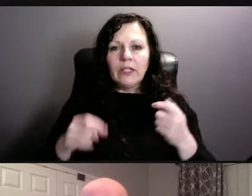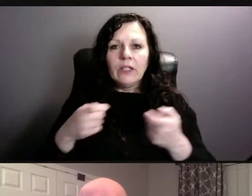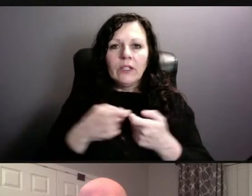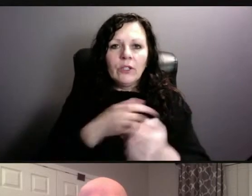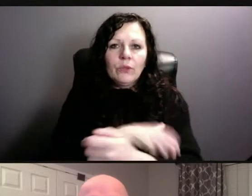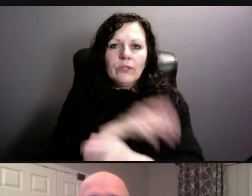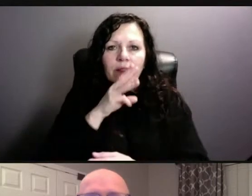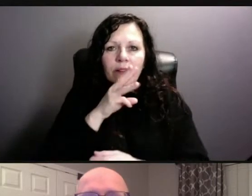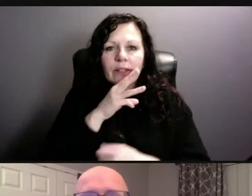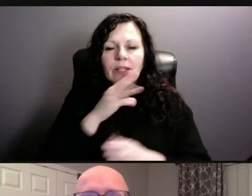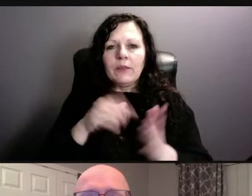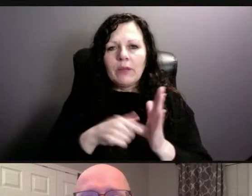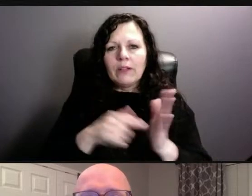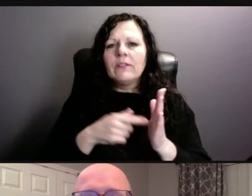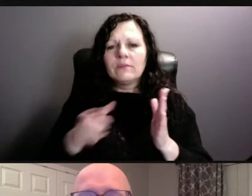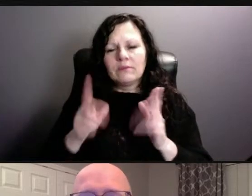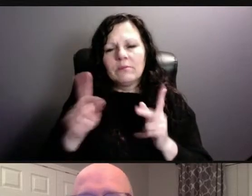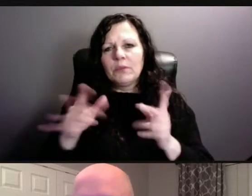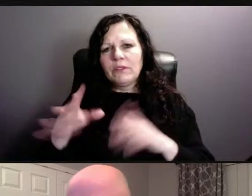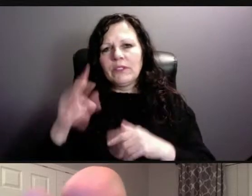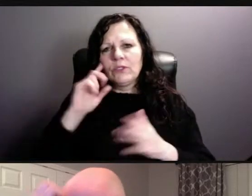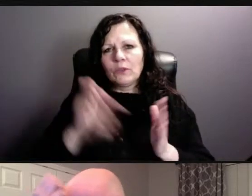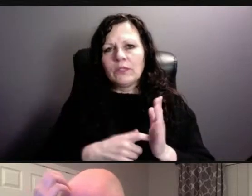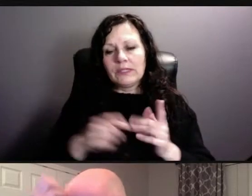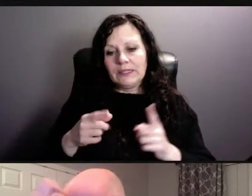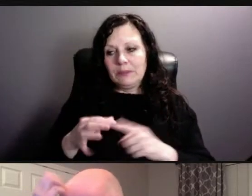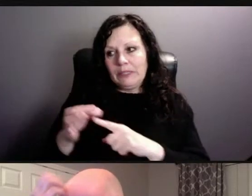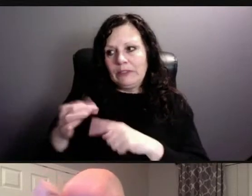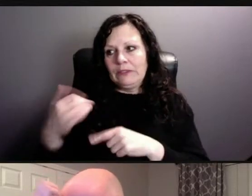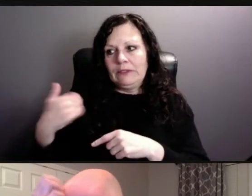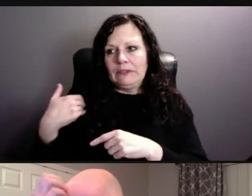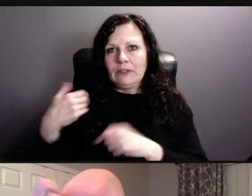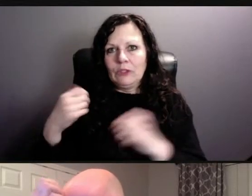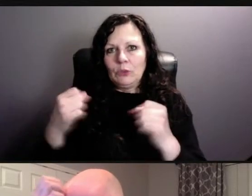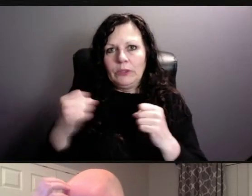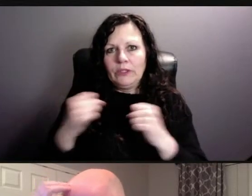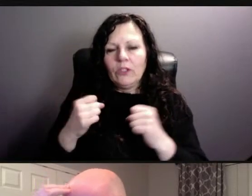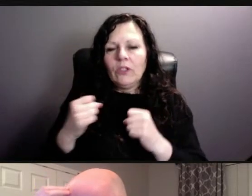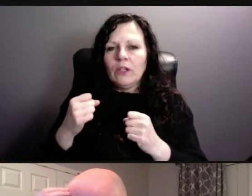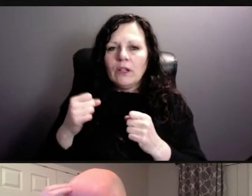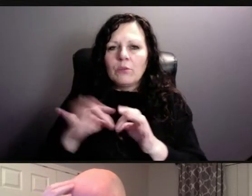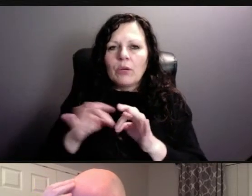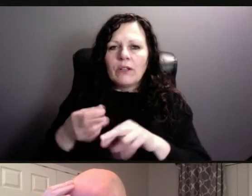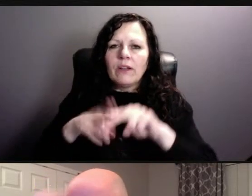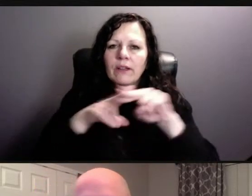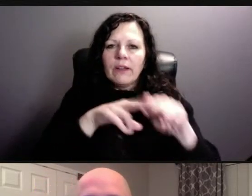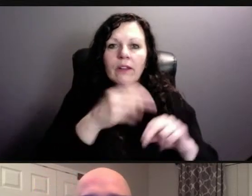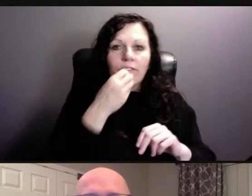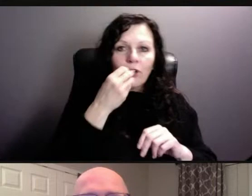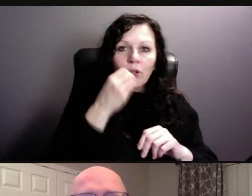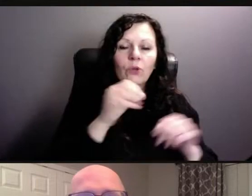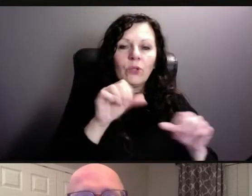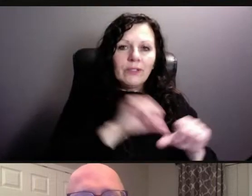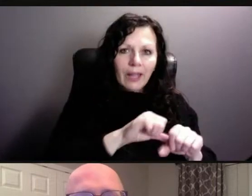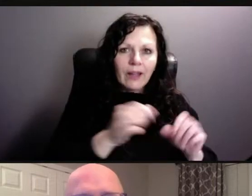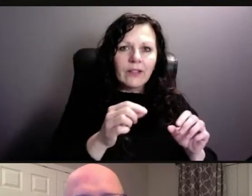RENTS GONE UP ANYWHERE FROM 0 PET TO 15 PERCENT. UTILITY BILLS.